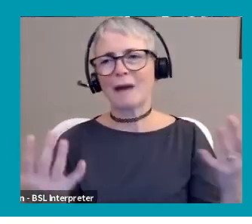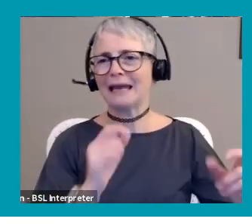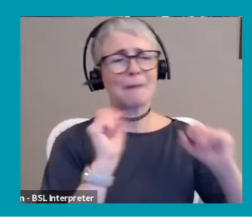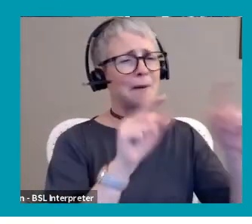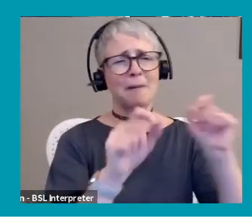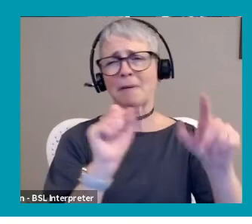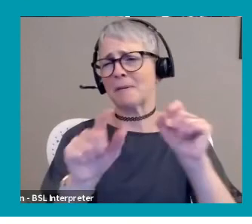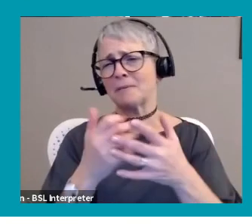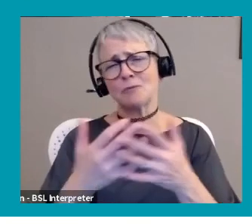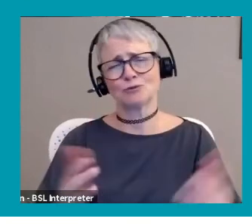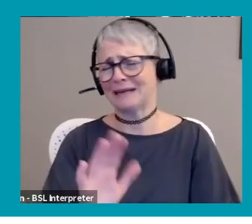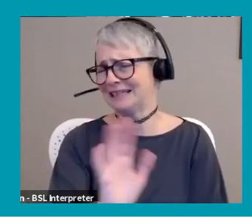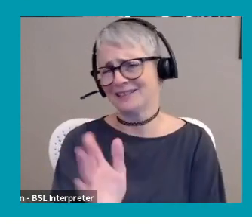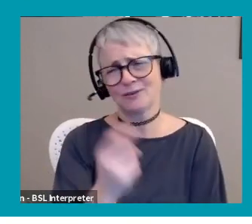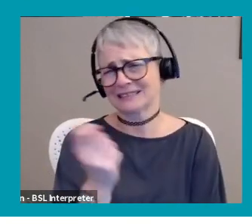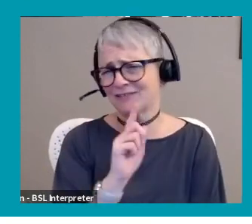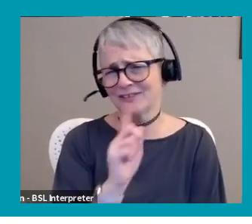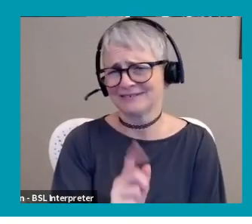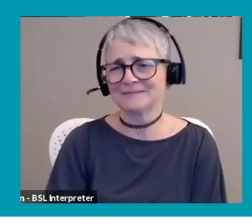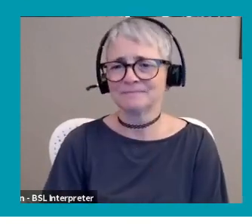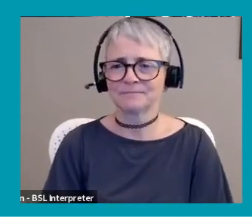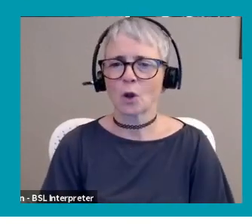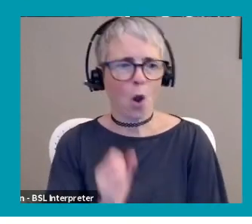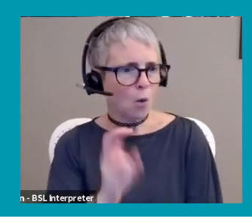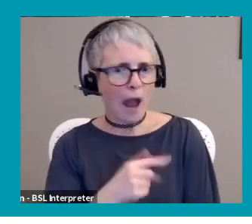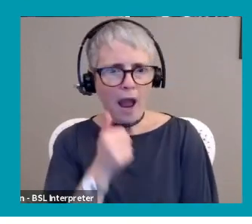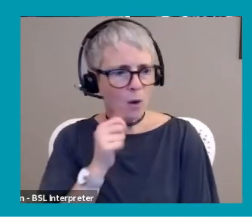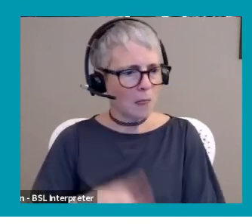Isn't likely to work either. ROSA: Great, I'm conscious of time we've definitely gone over is